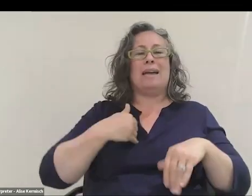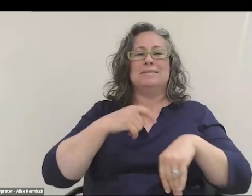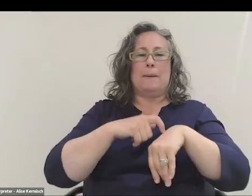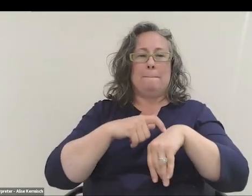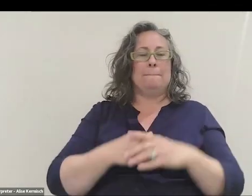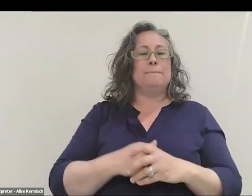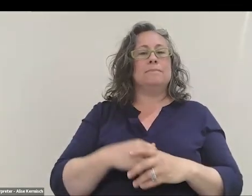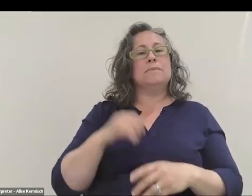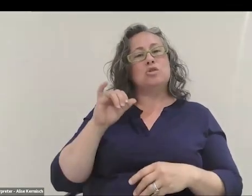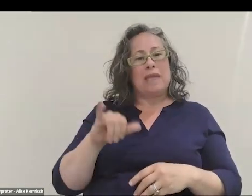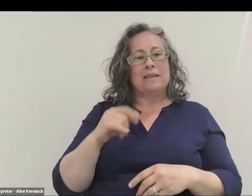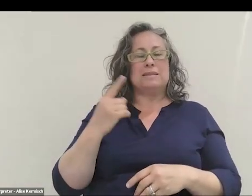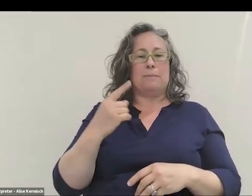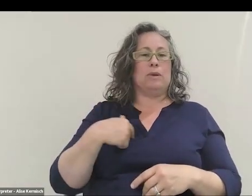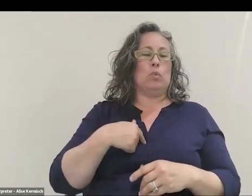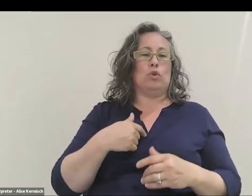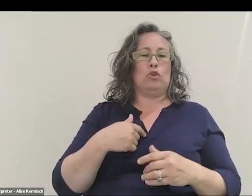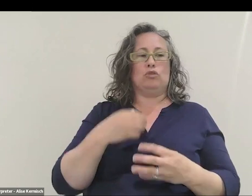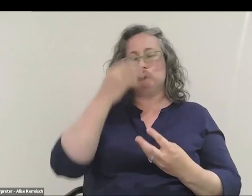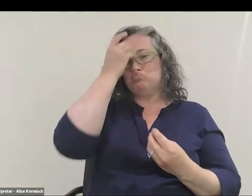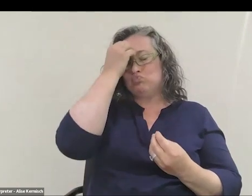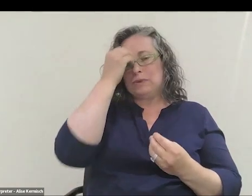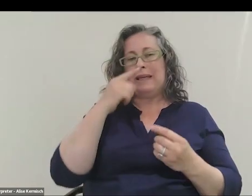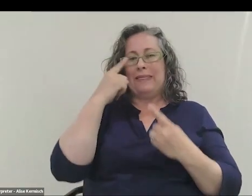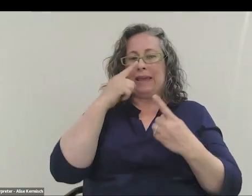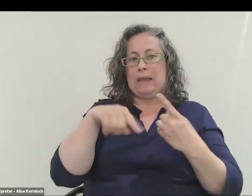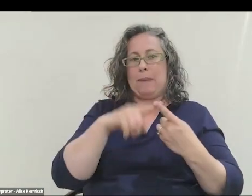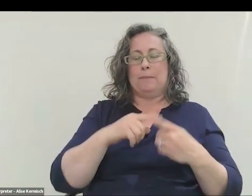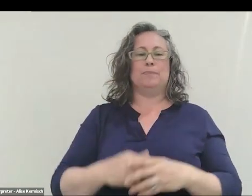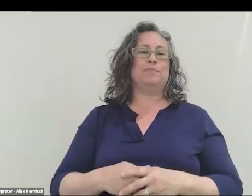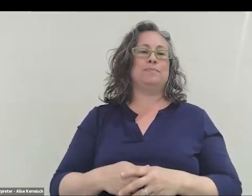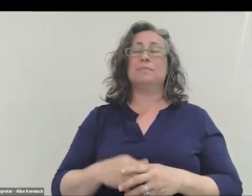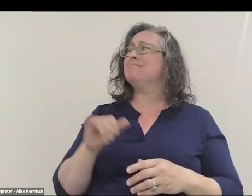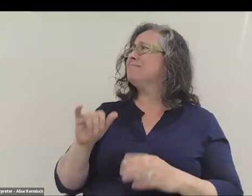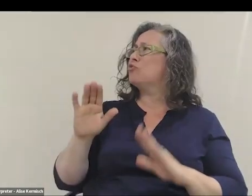That's something too, we're thinking about going forward. Great, thank you. Another question here